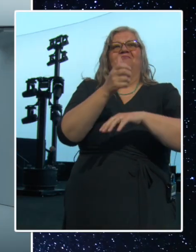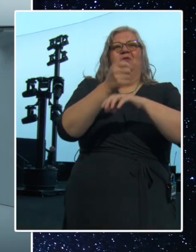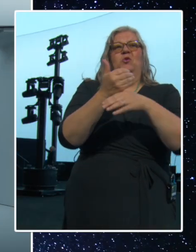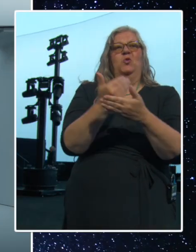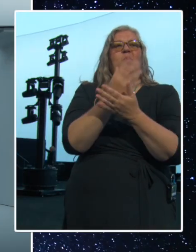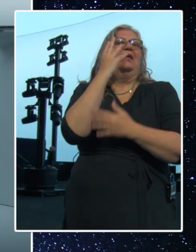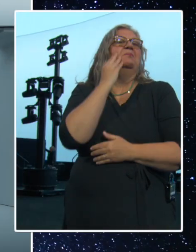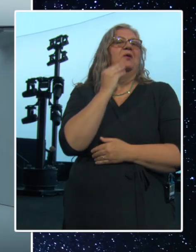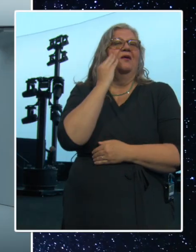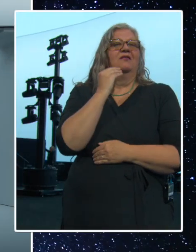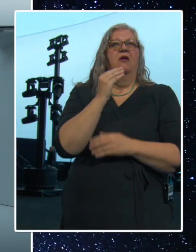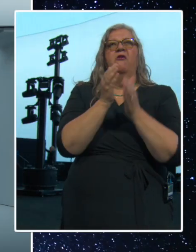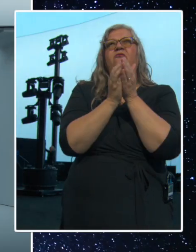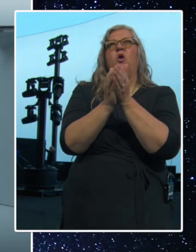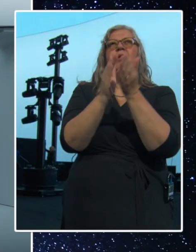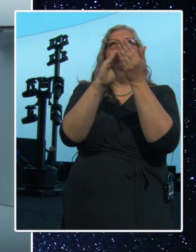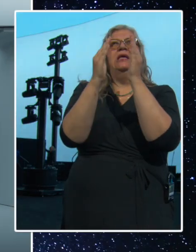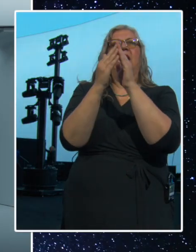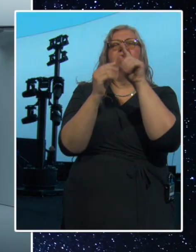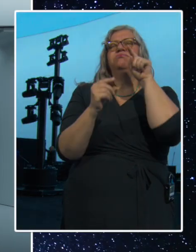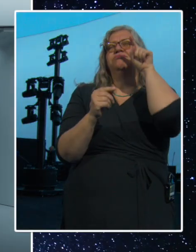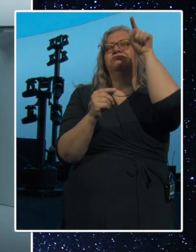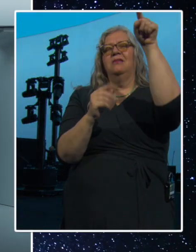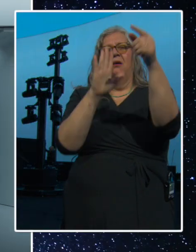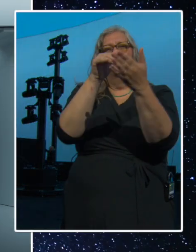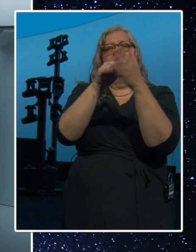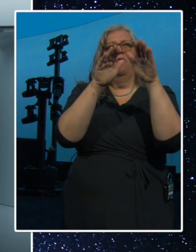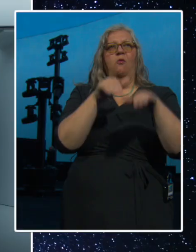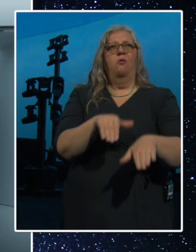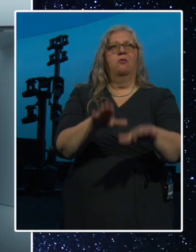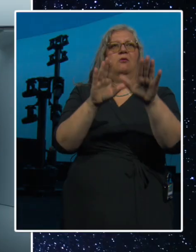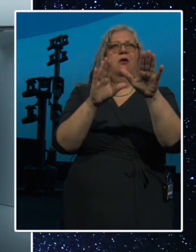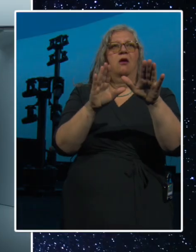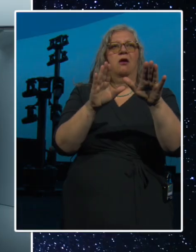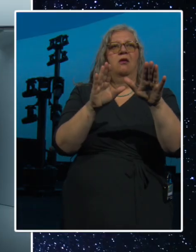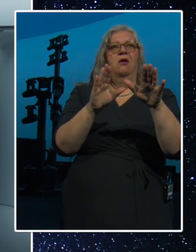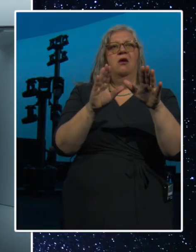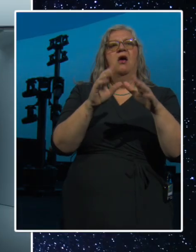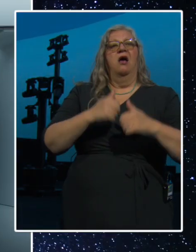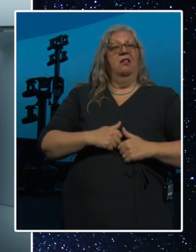A floating city miles out at sea brought to life by HPE Aruba Networking